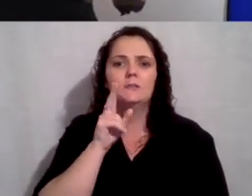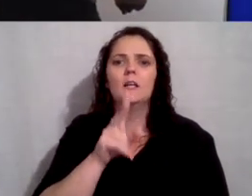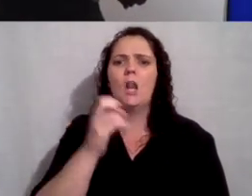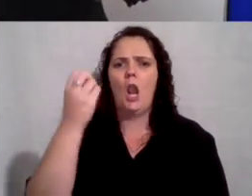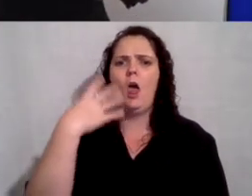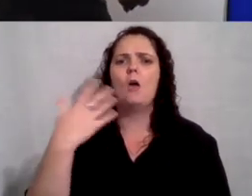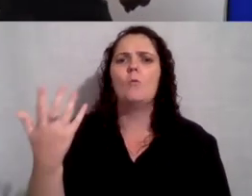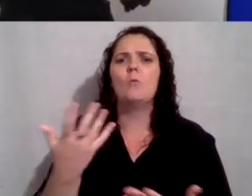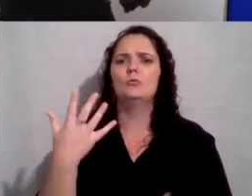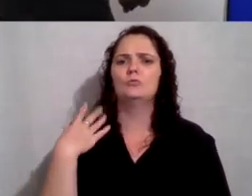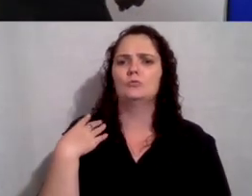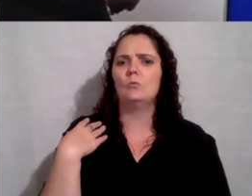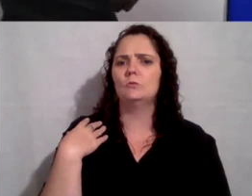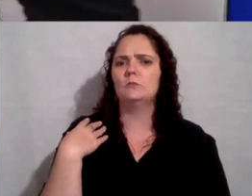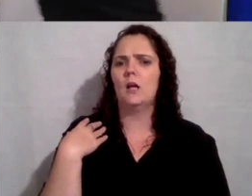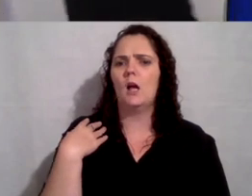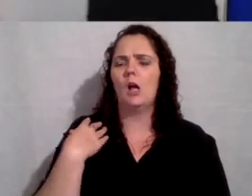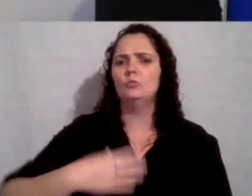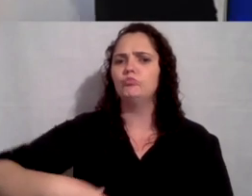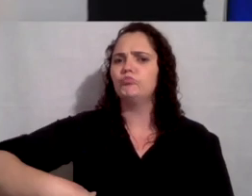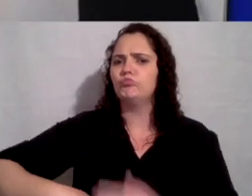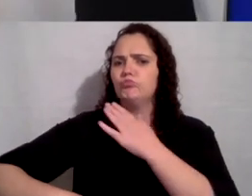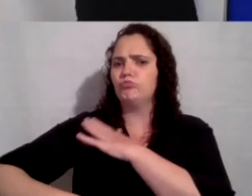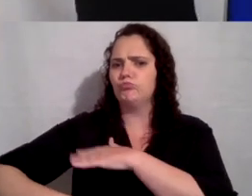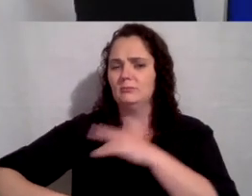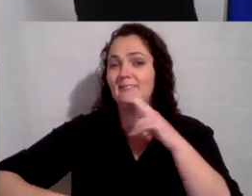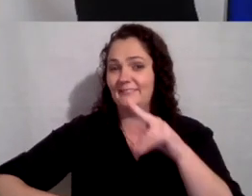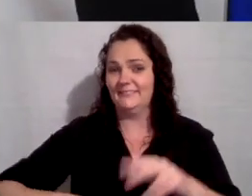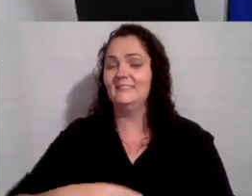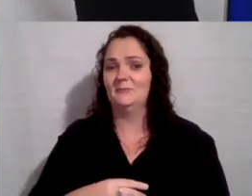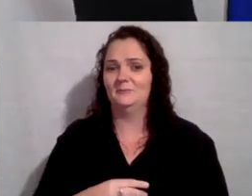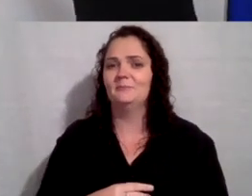and this arm on his buttock on his hand, and just start blocking out those big